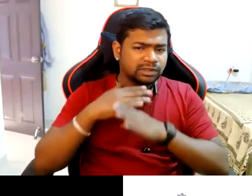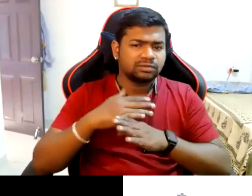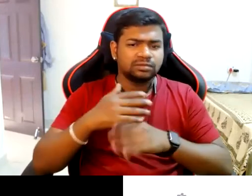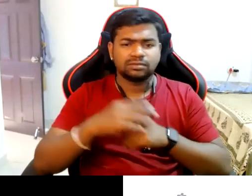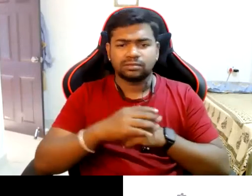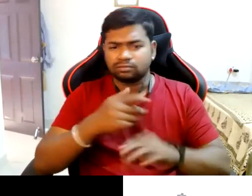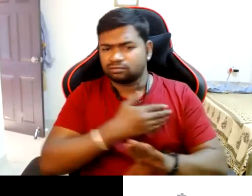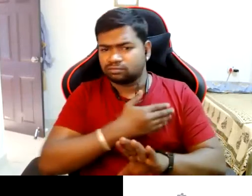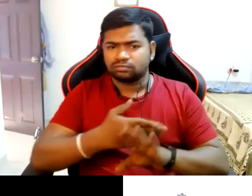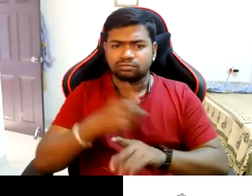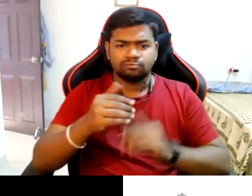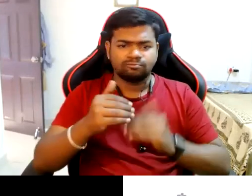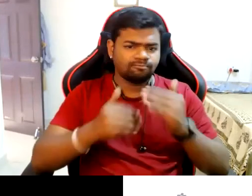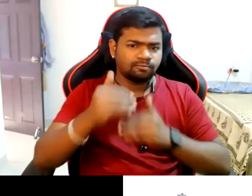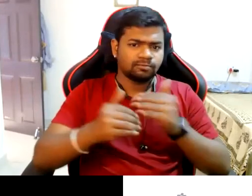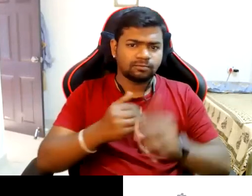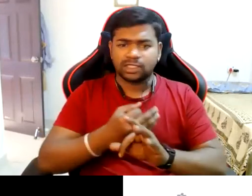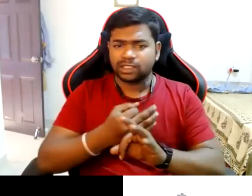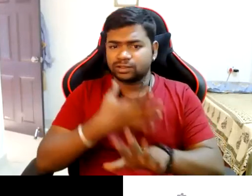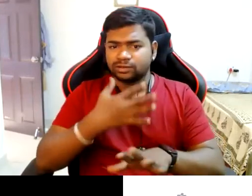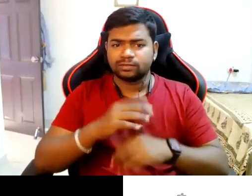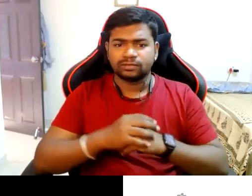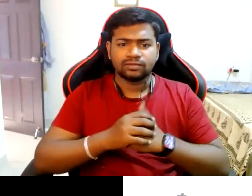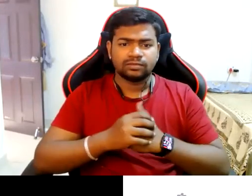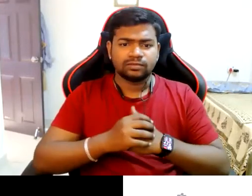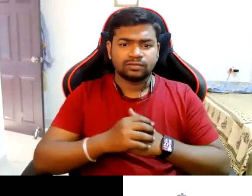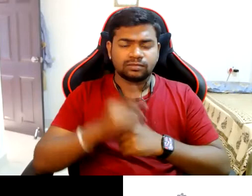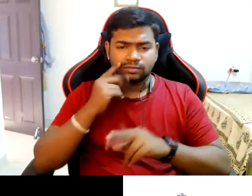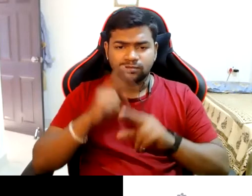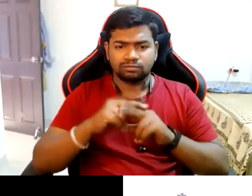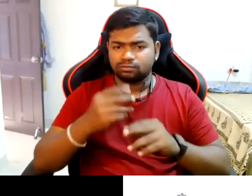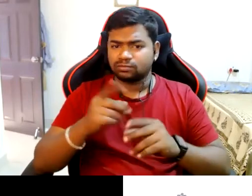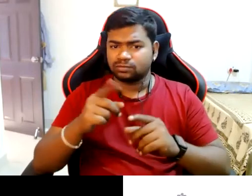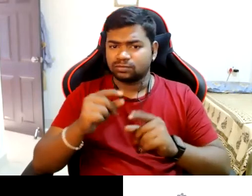as long as you persue excellence you will be valued whether. you are a person with disability or